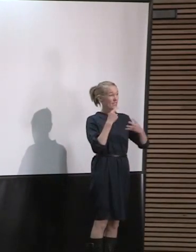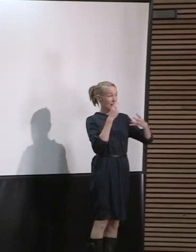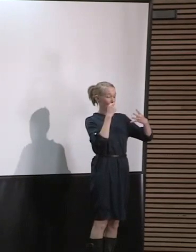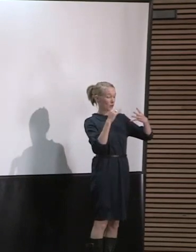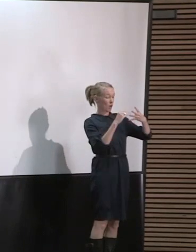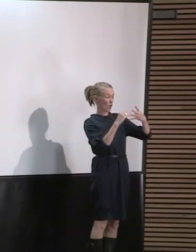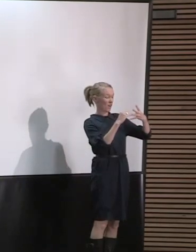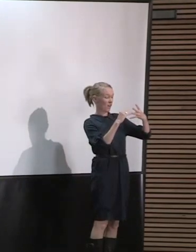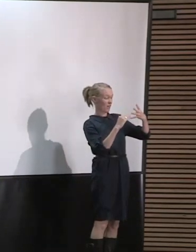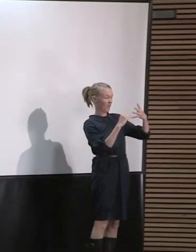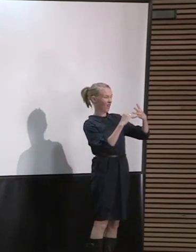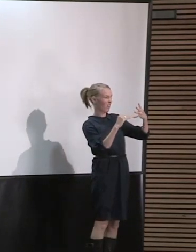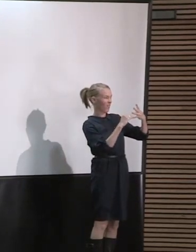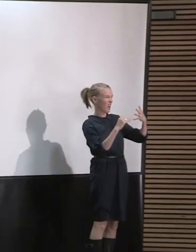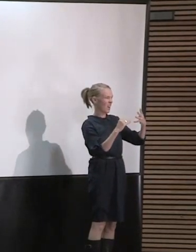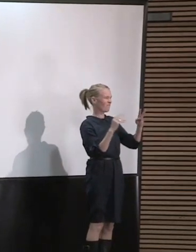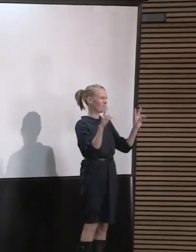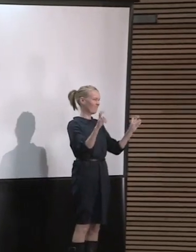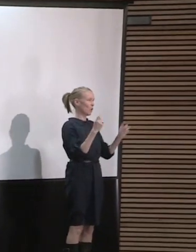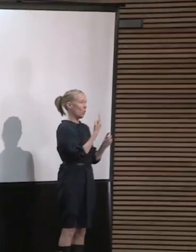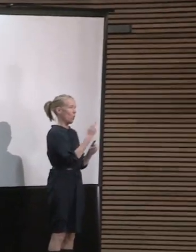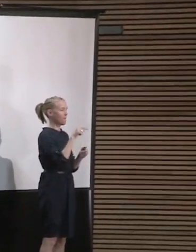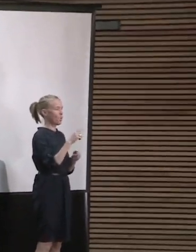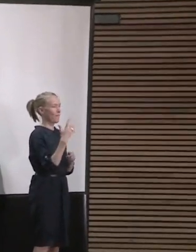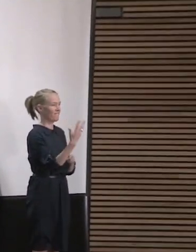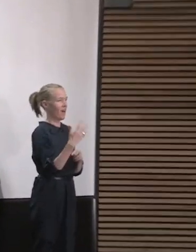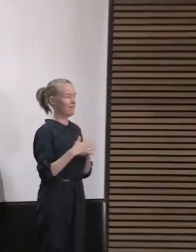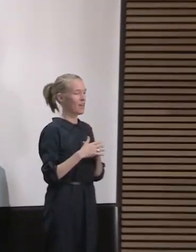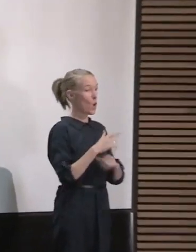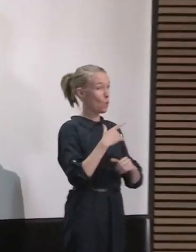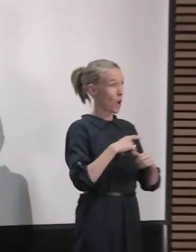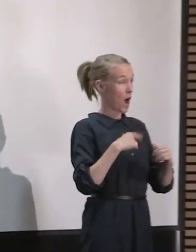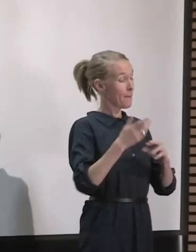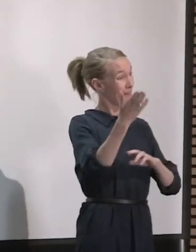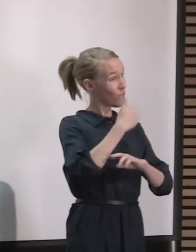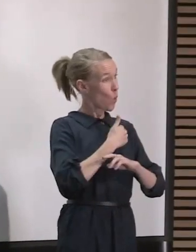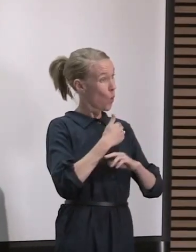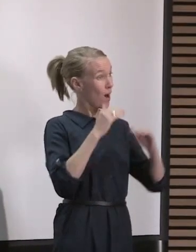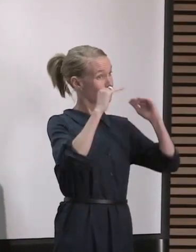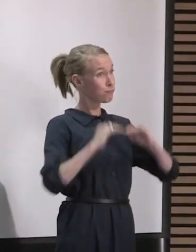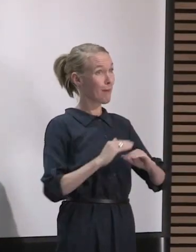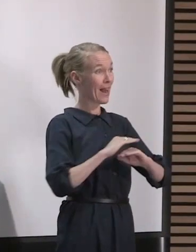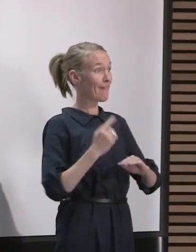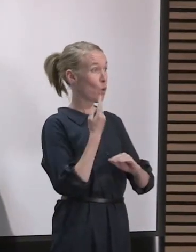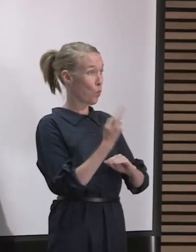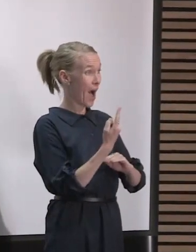Bloomfield? Perhaps to the comments around the 1.5. It's basically that we